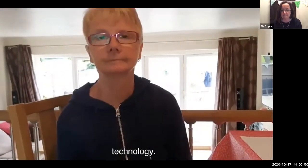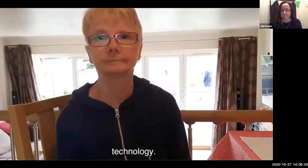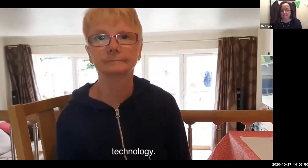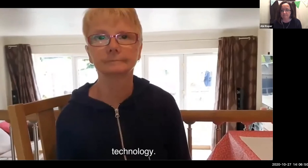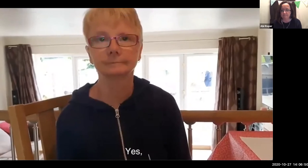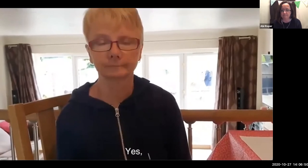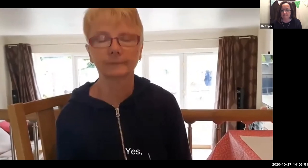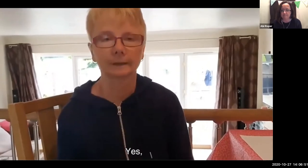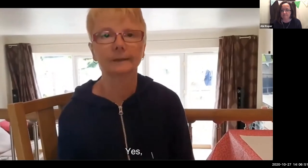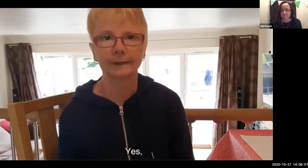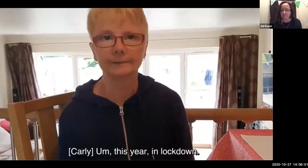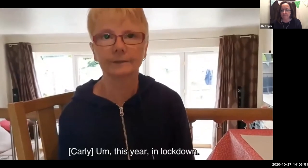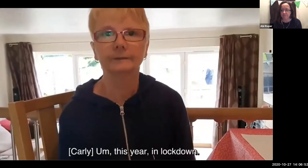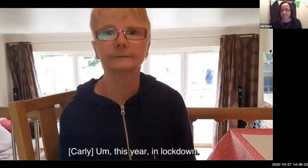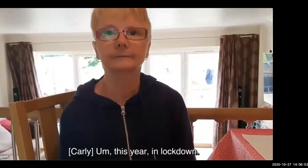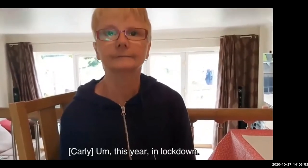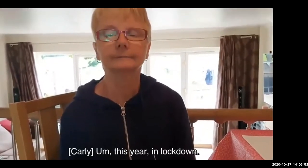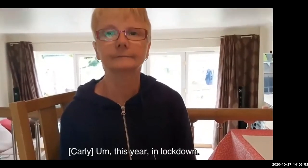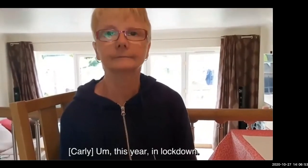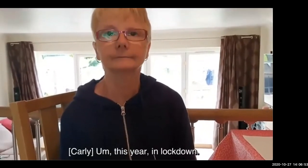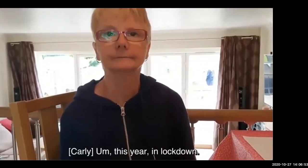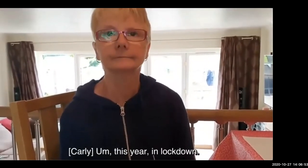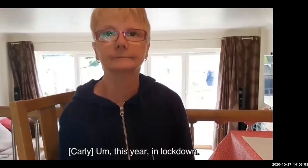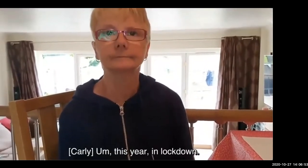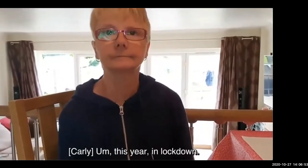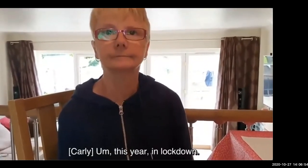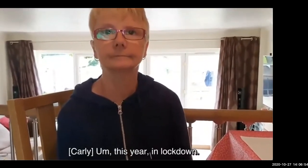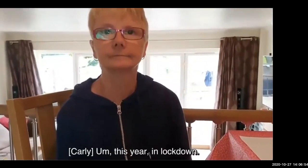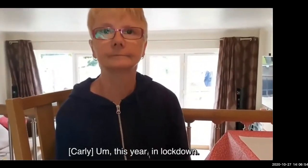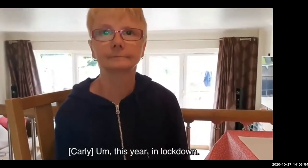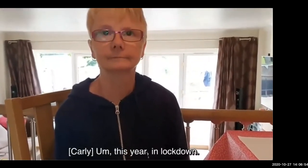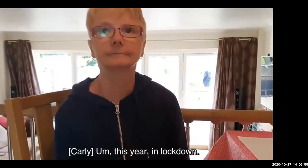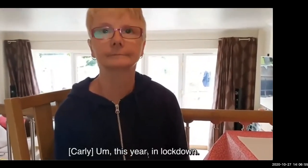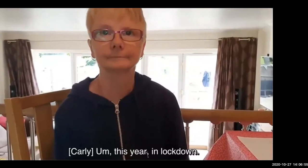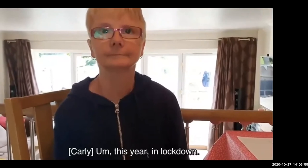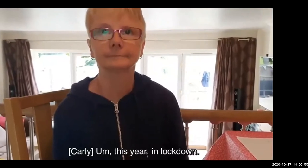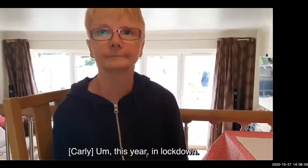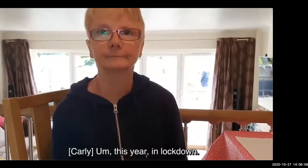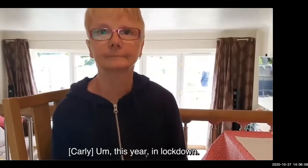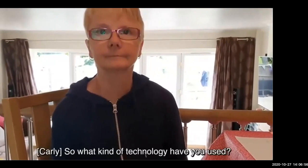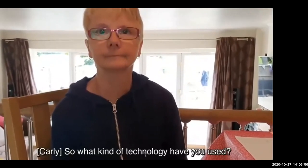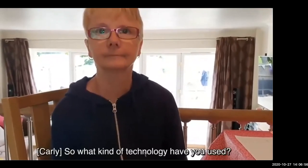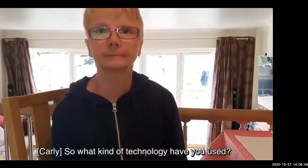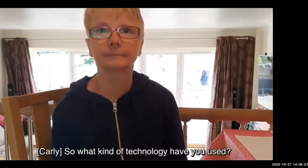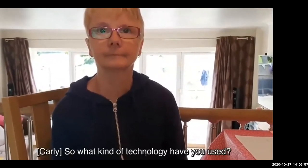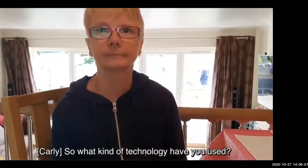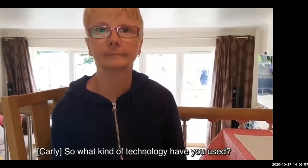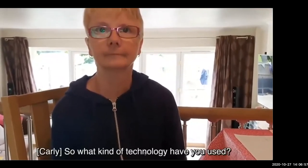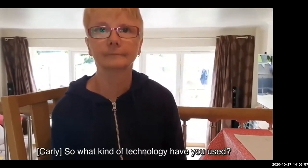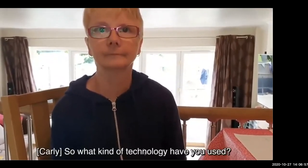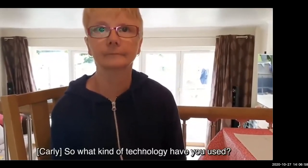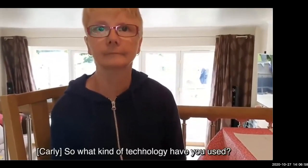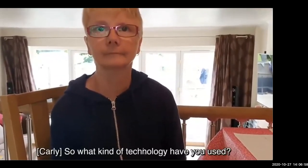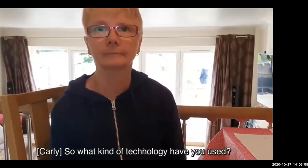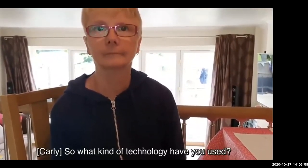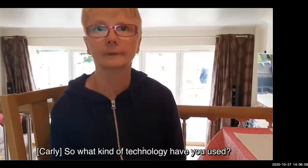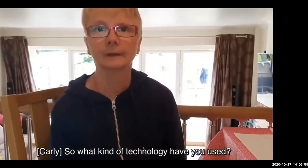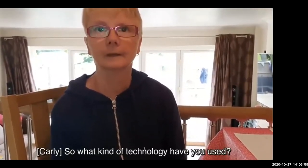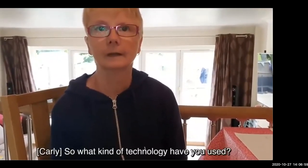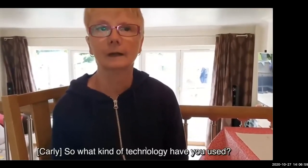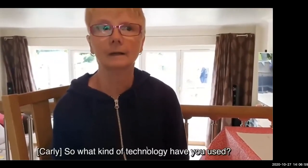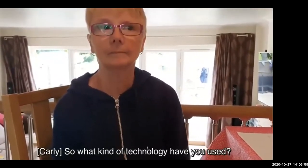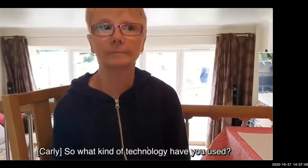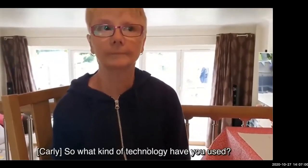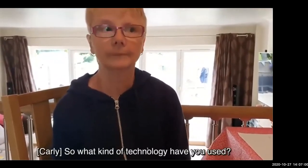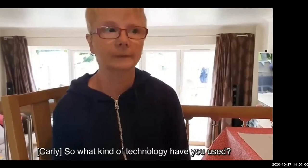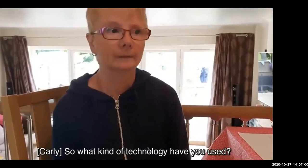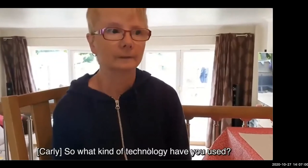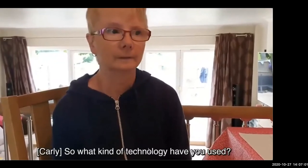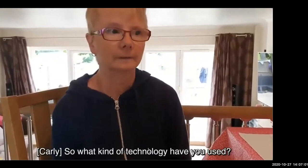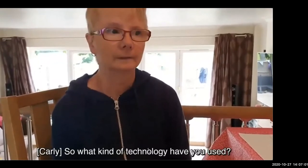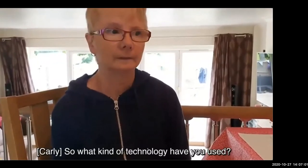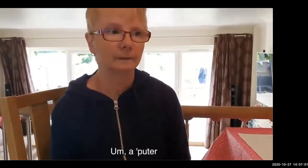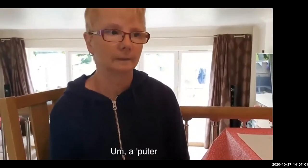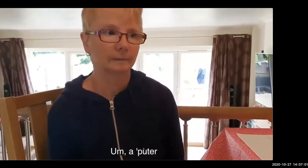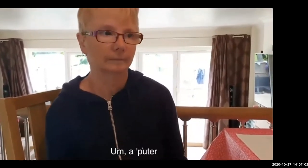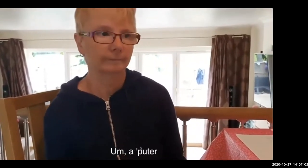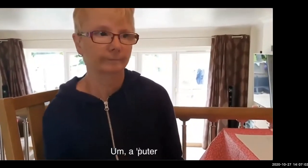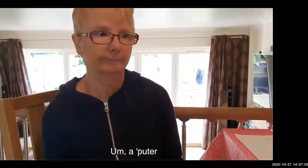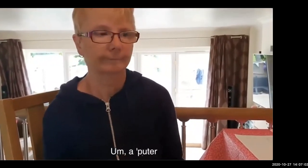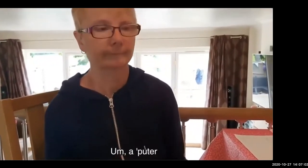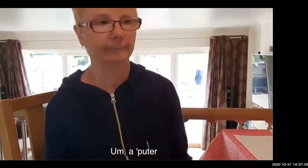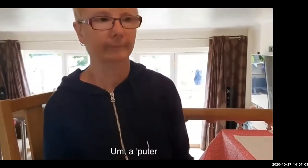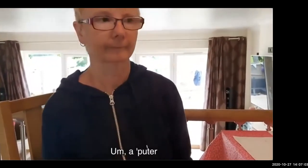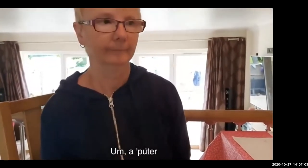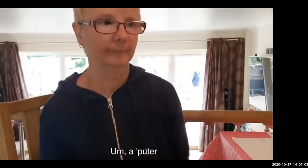technology yes um this year in lockdown so what kind of technology have you used